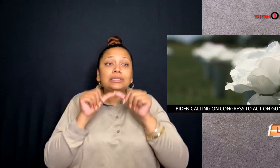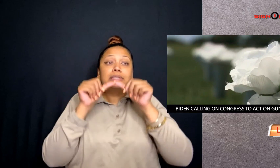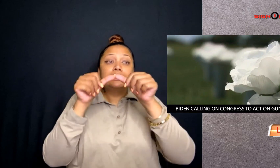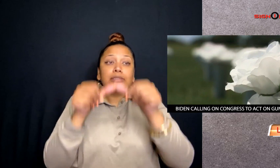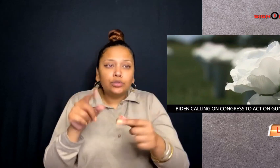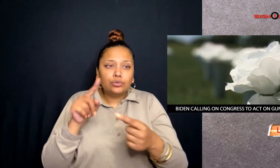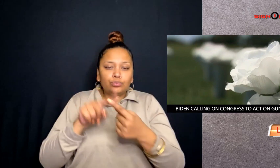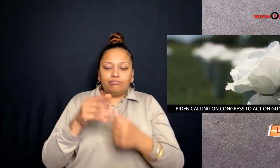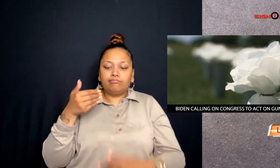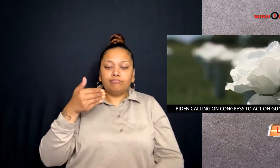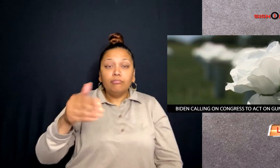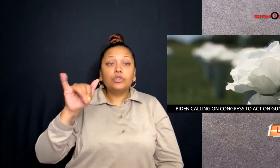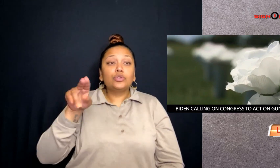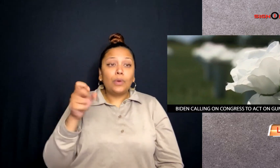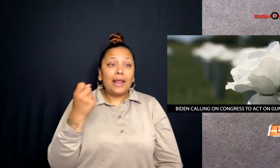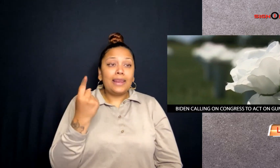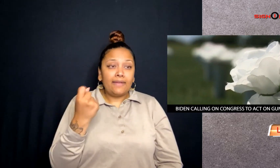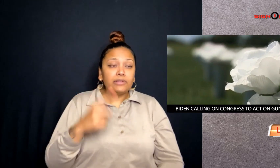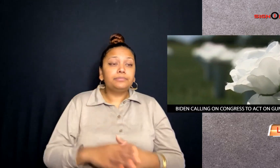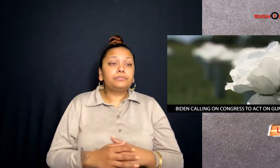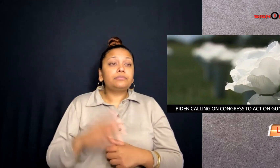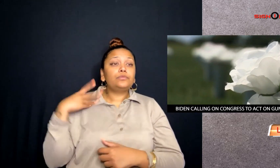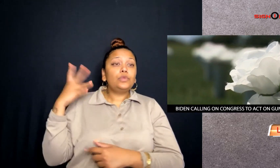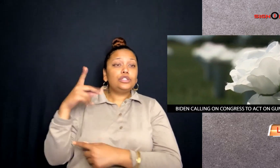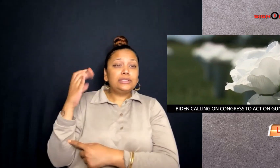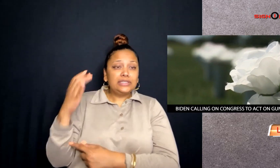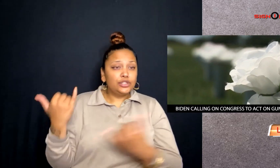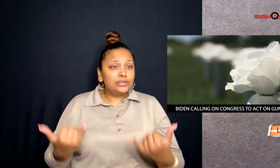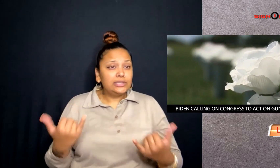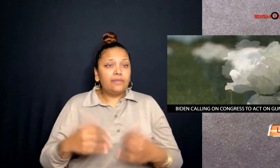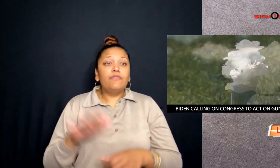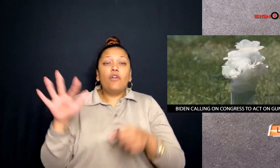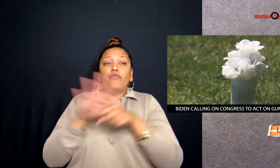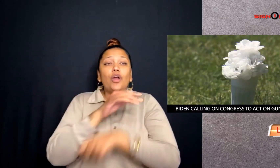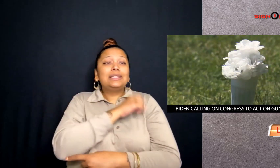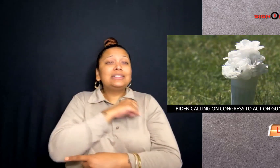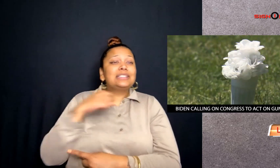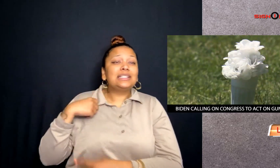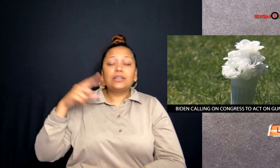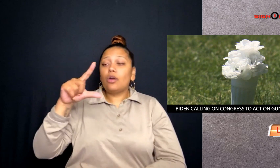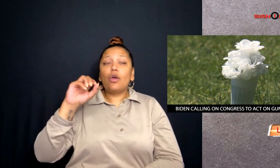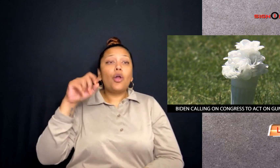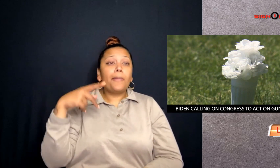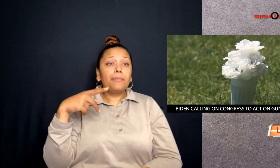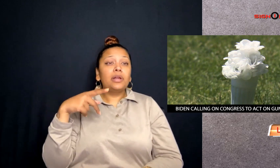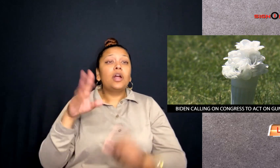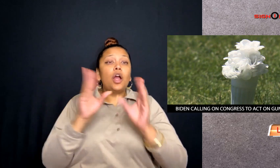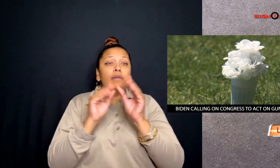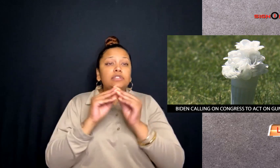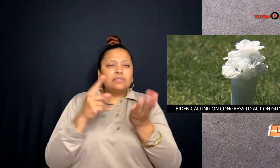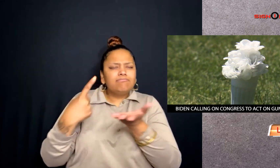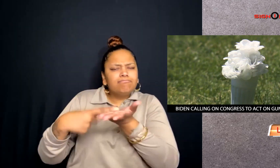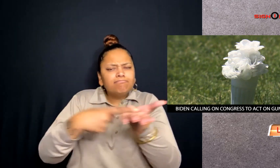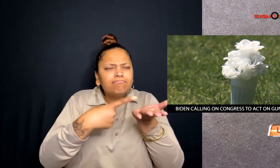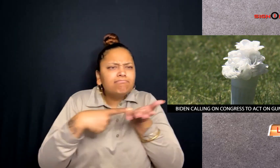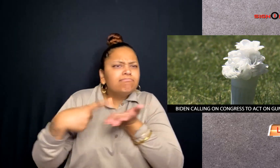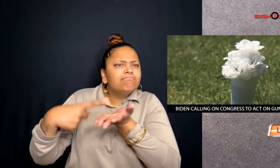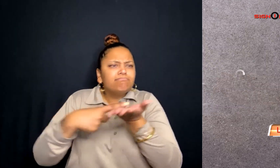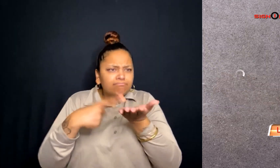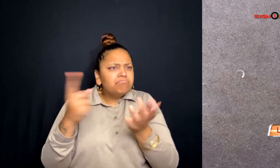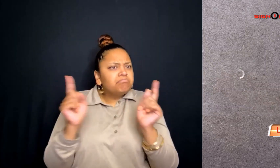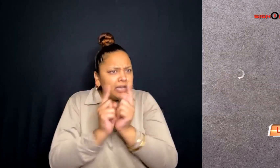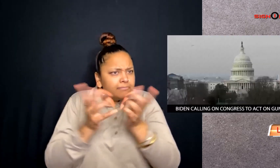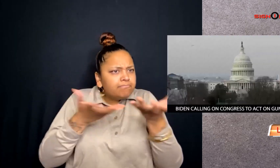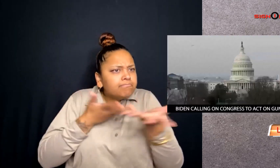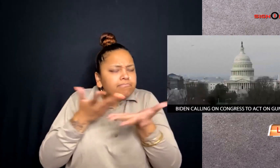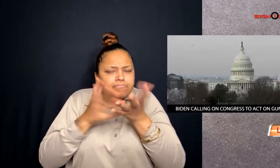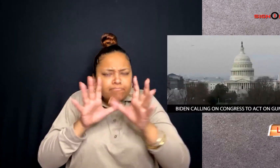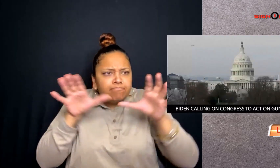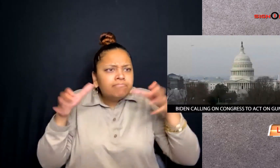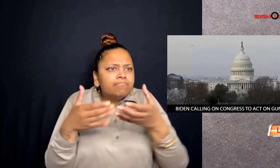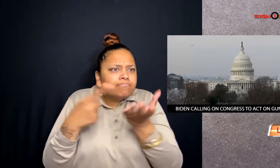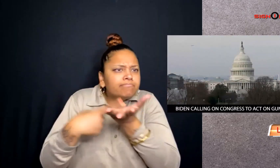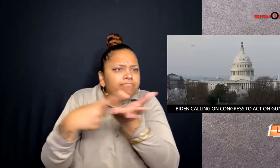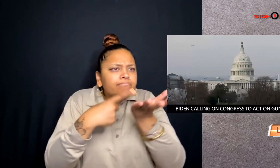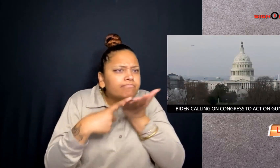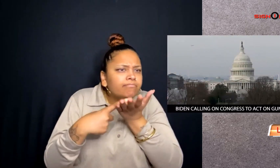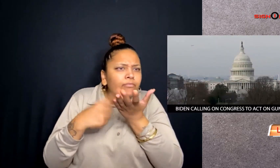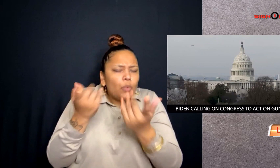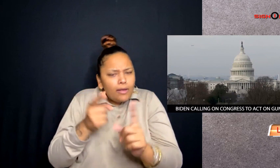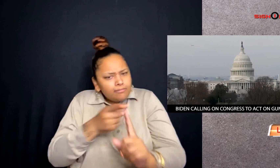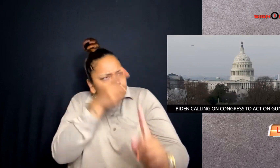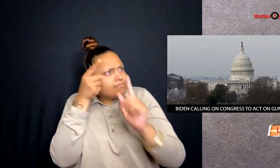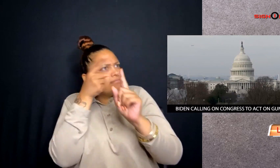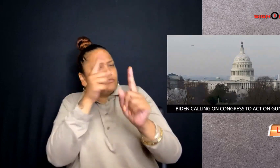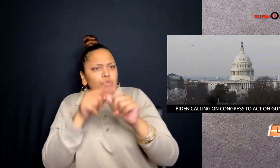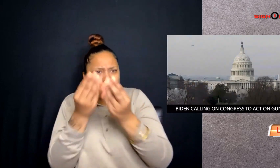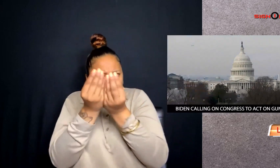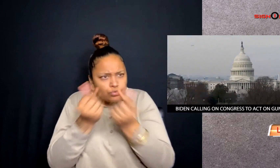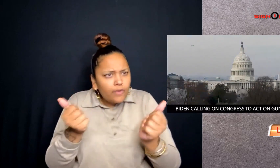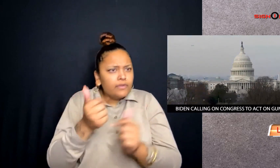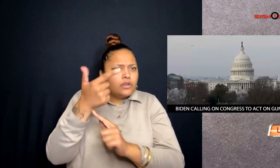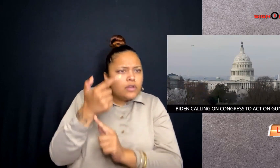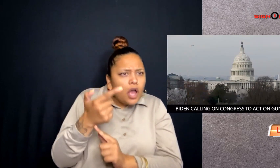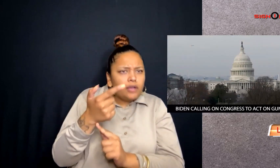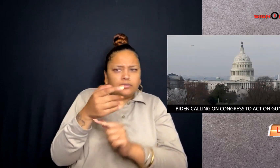11 also in Washington DC today the full Senate GOP conference met to discuss potential gun